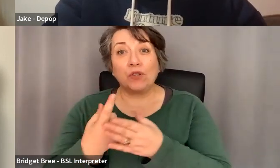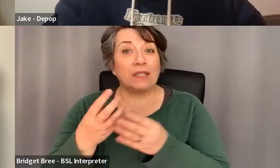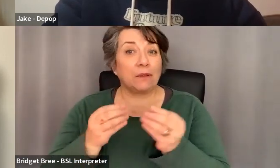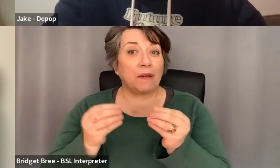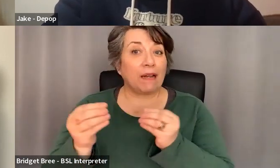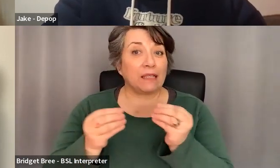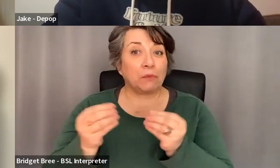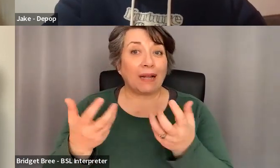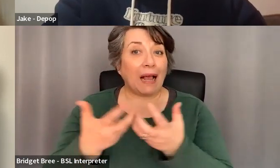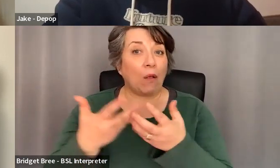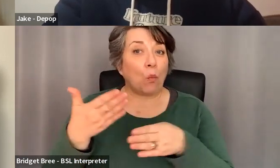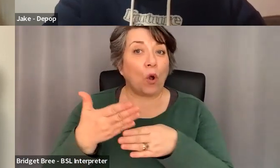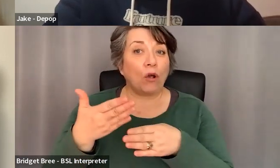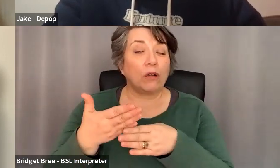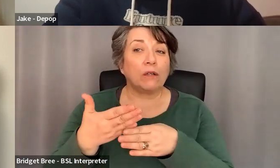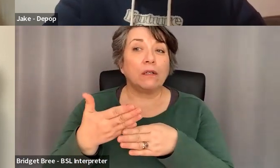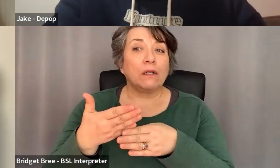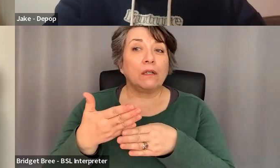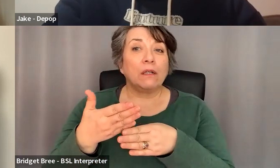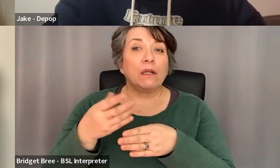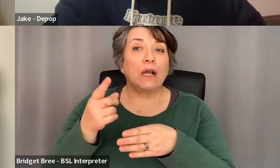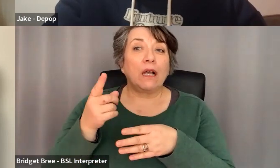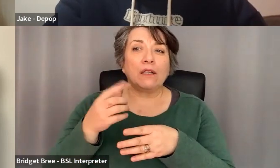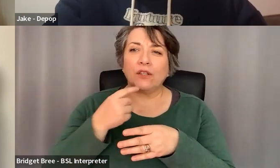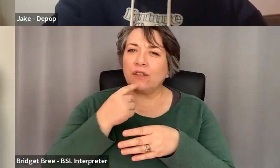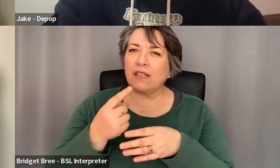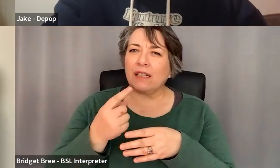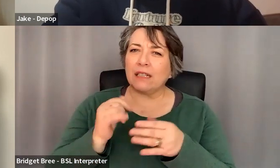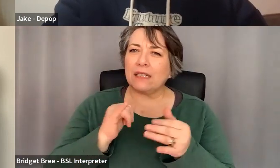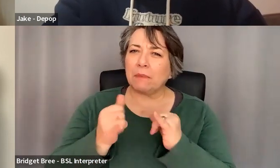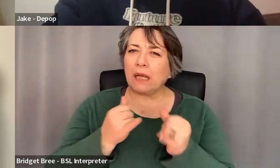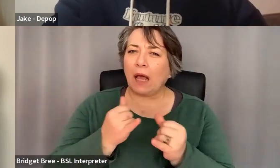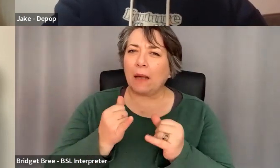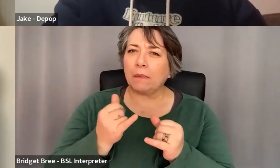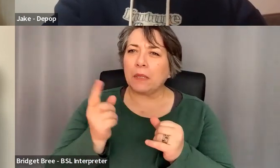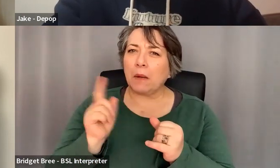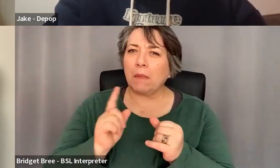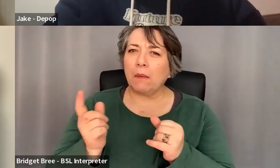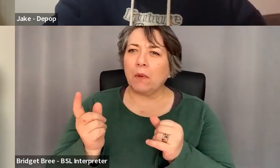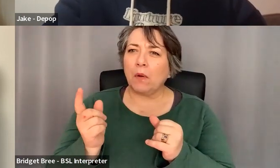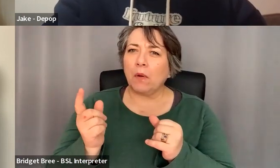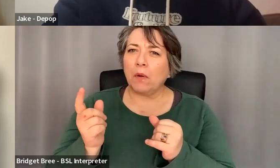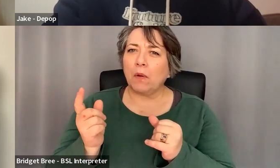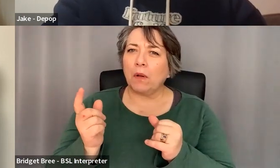And and I think you said that the you, a lot of people, come into the office on like a almost like a hybrid basis, right? And I thing you said that a lot of people come into the office on a